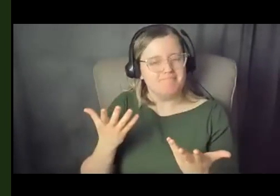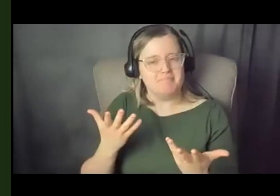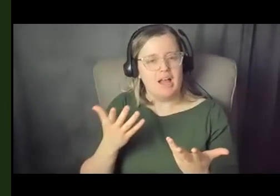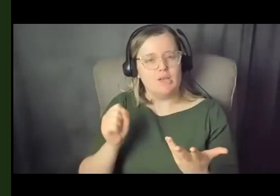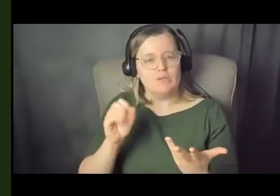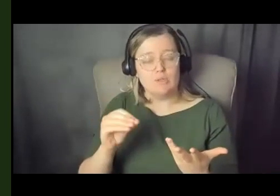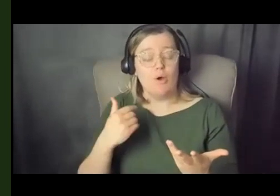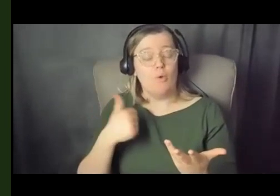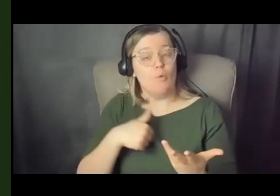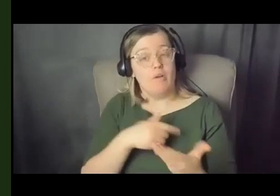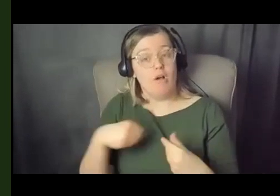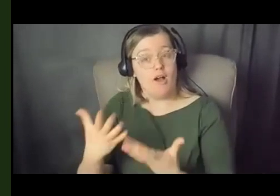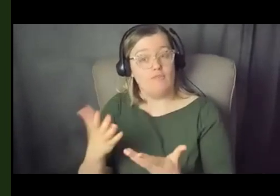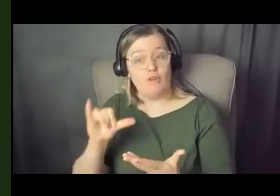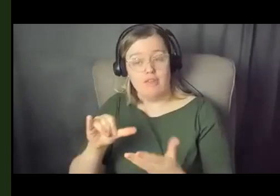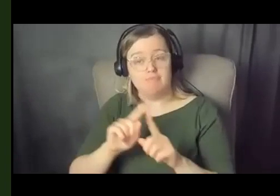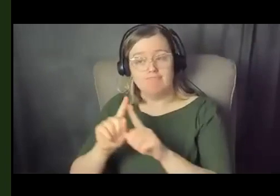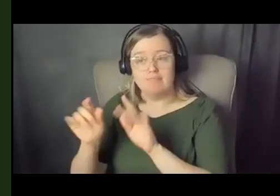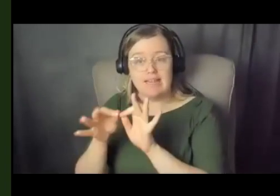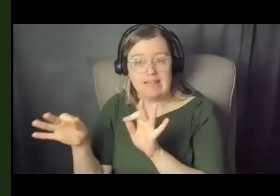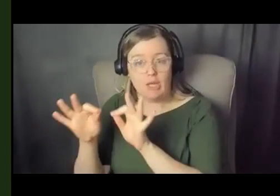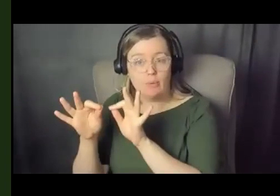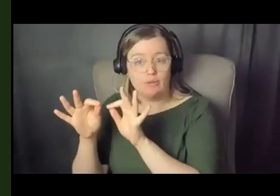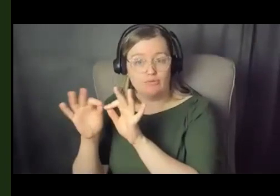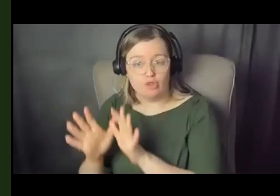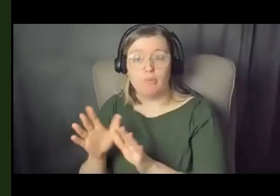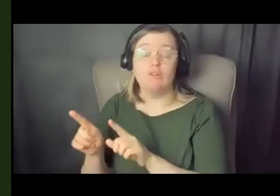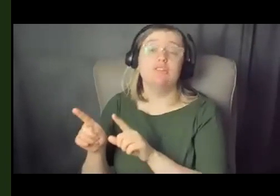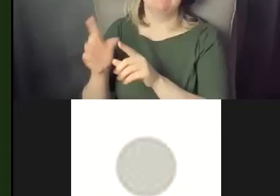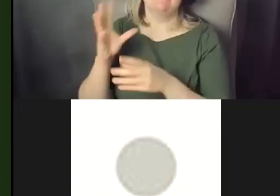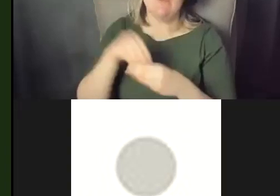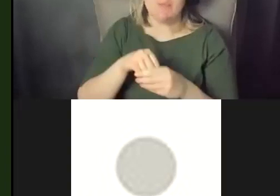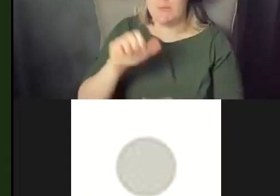We can also offer American sign language, which we have in this meeting today.